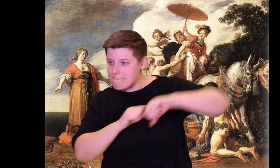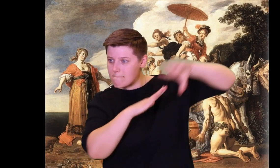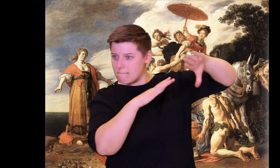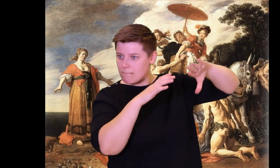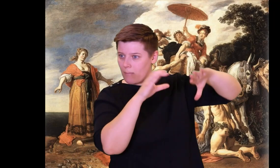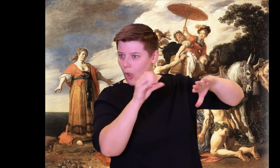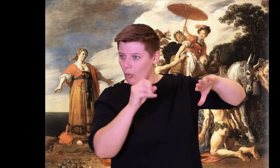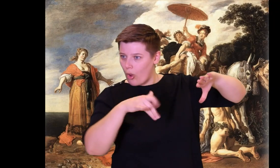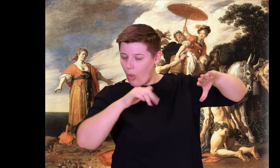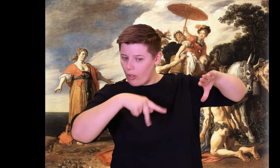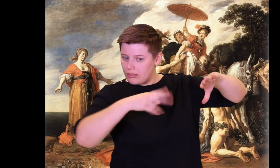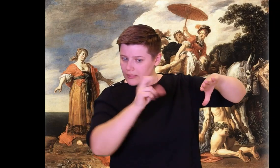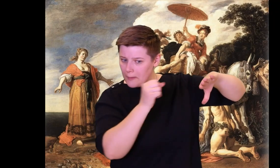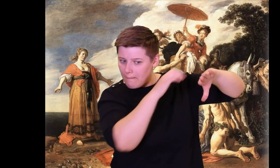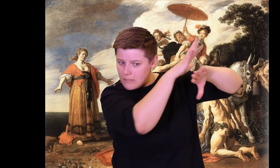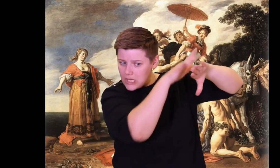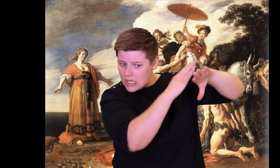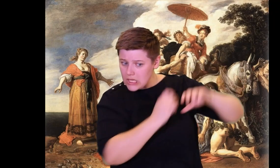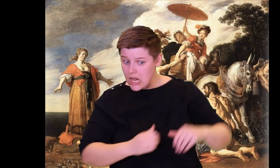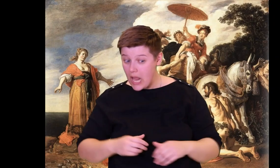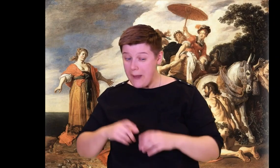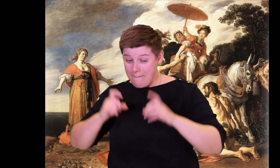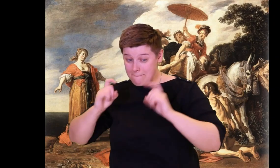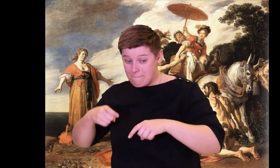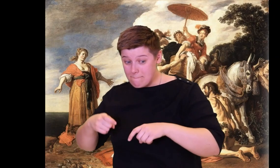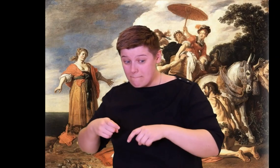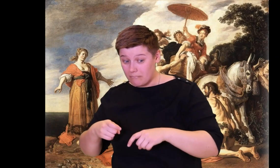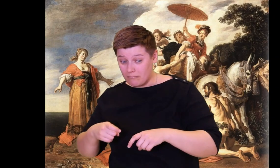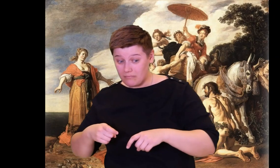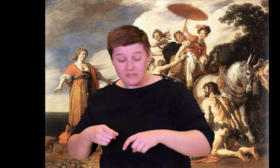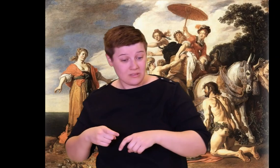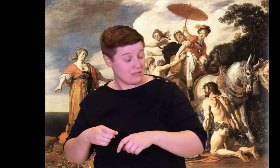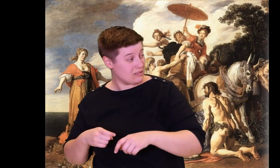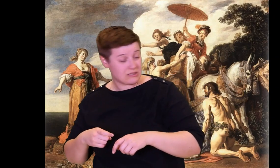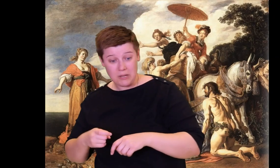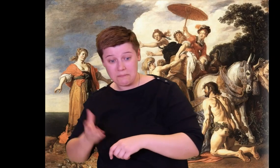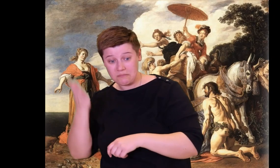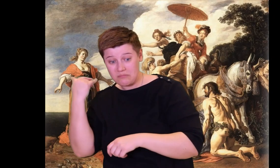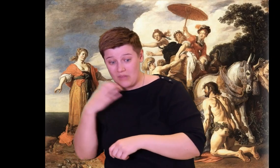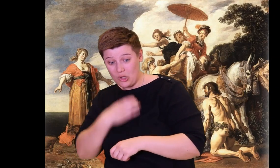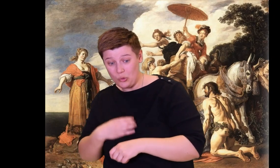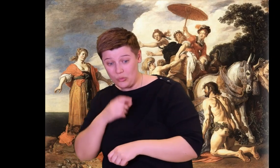“Now listen to me, girls! The gods who live on Mount Olympus must have wished this man